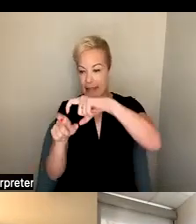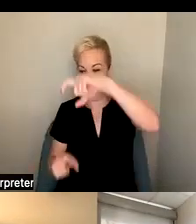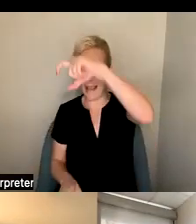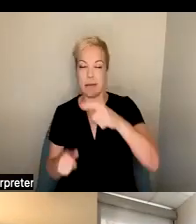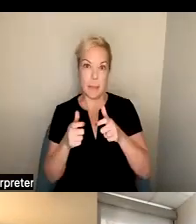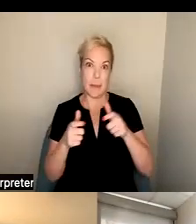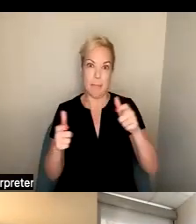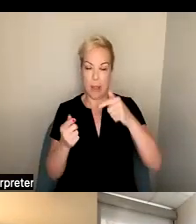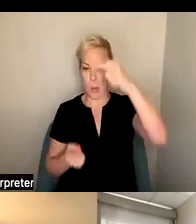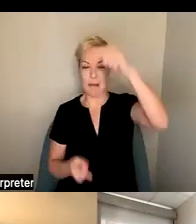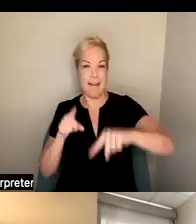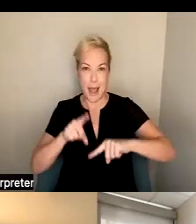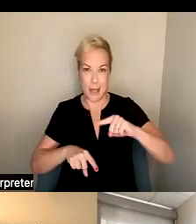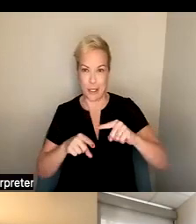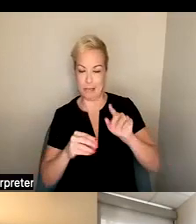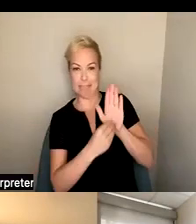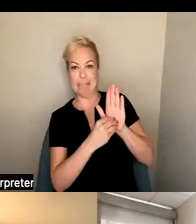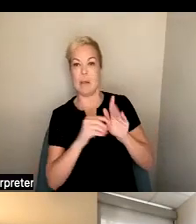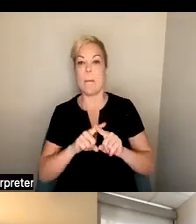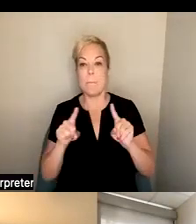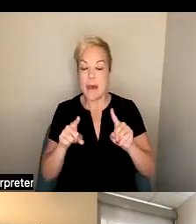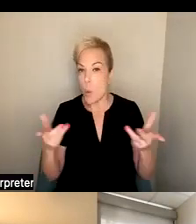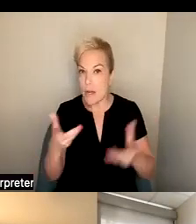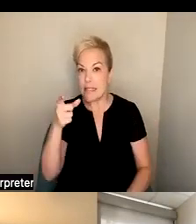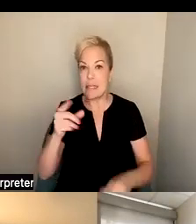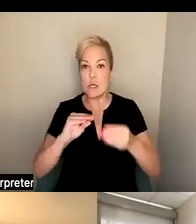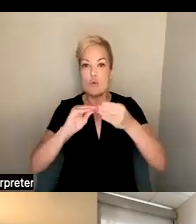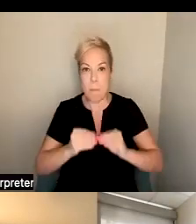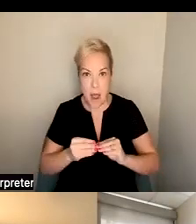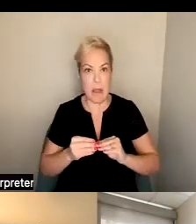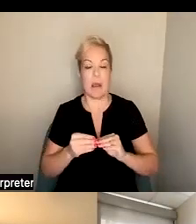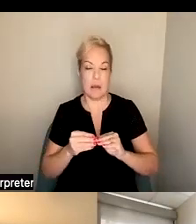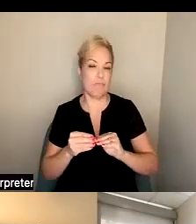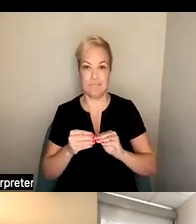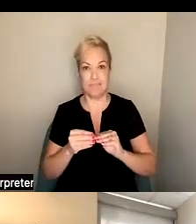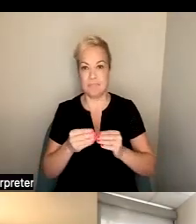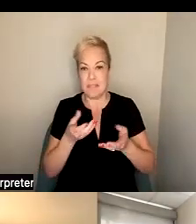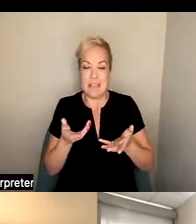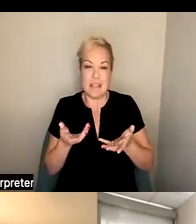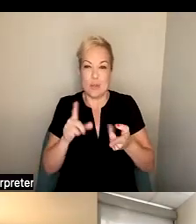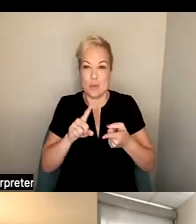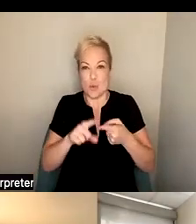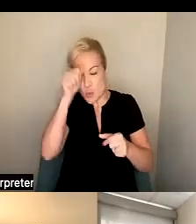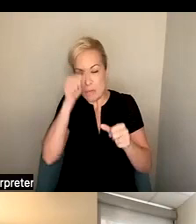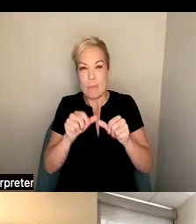but those are a mnemonic device for people to kind of remember the titles of the 50 positions of the